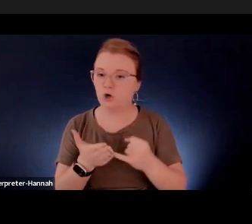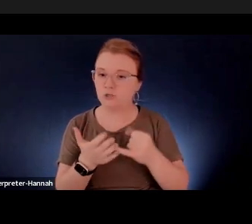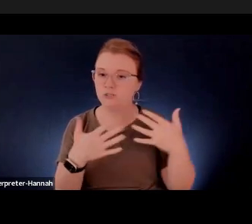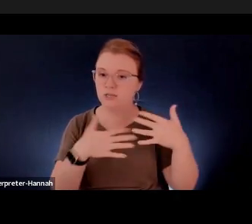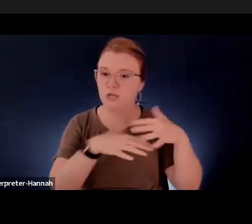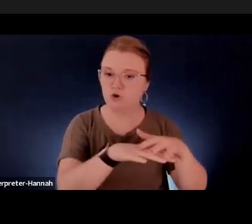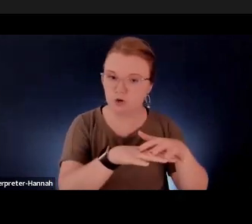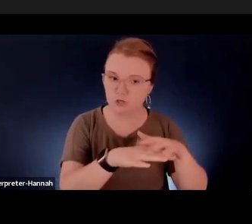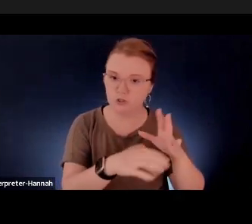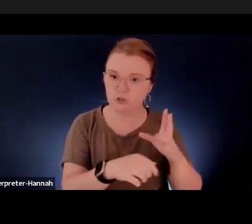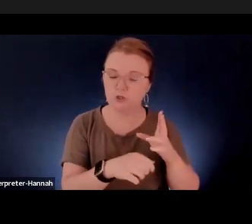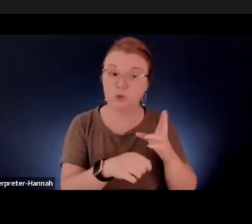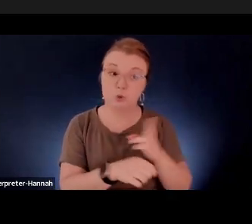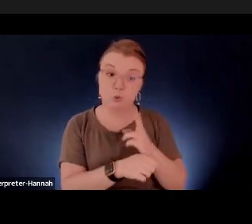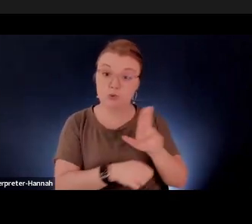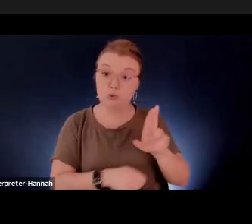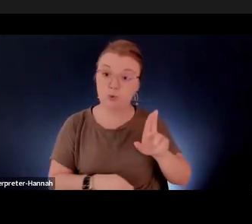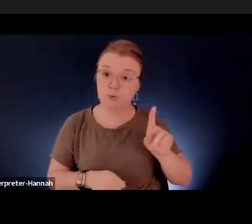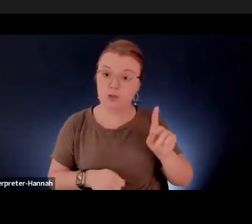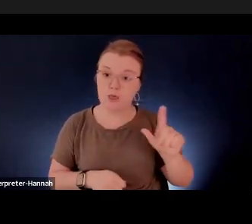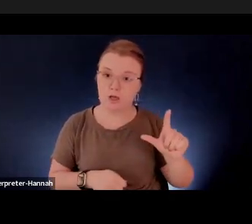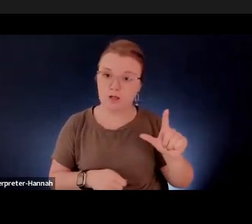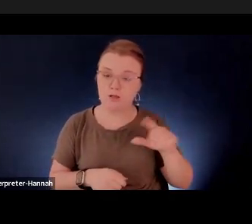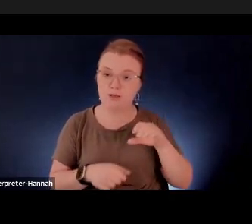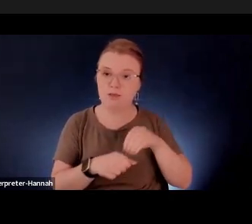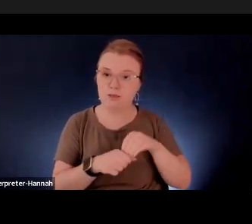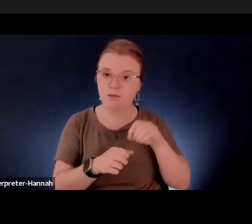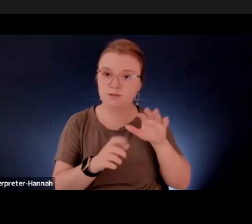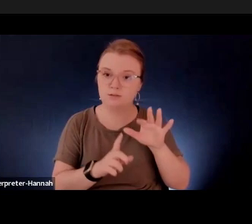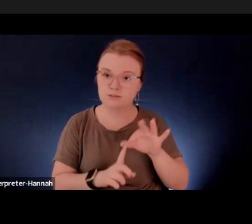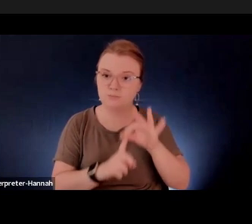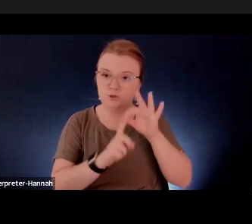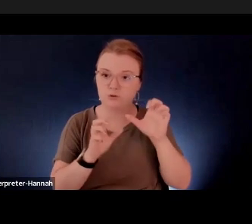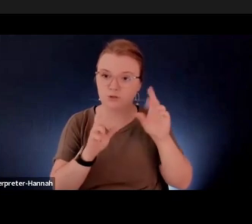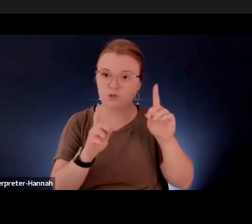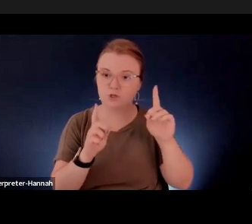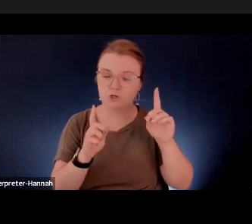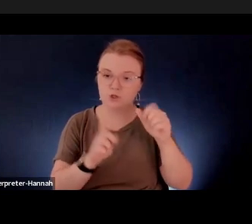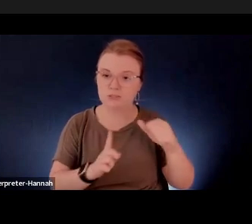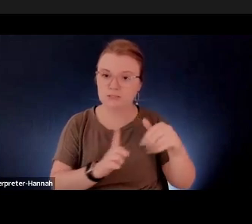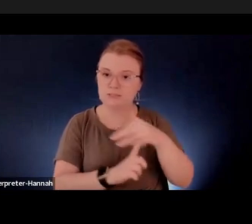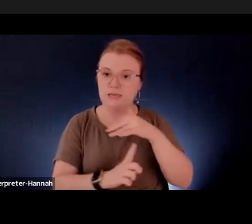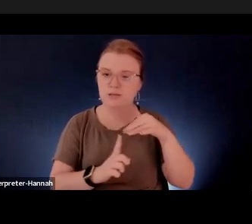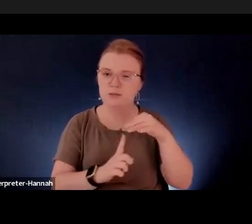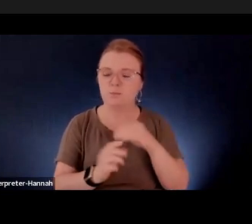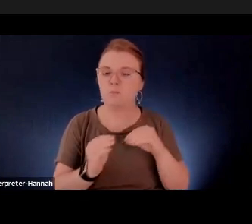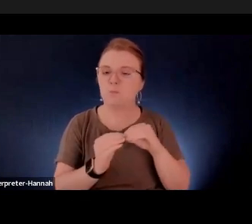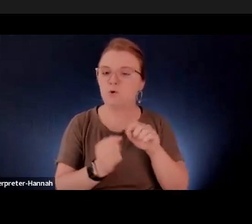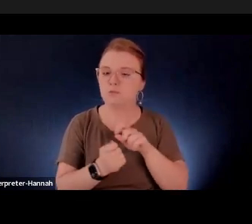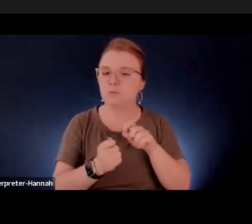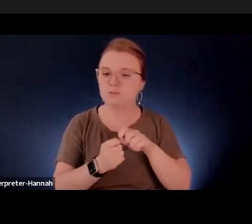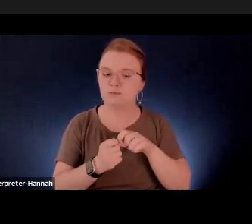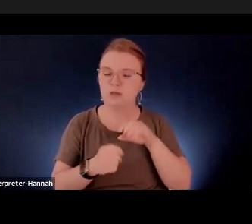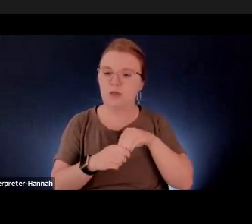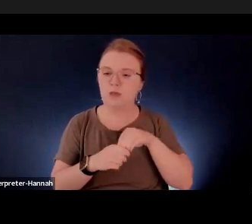using UDL in special education settings, more specifically like a self-contained environment?